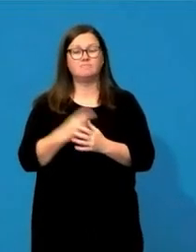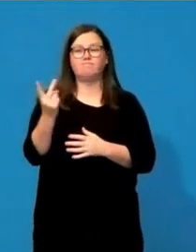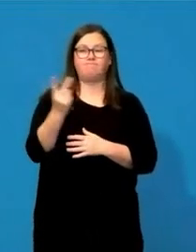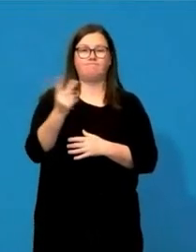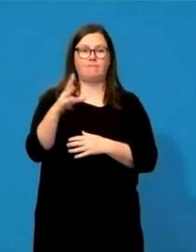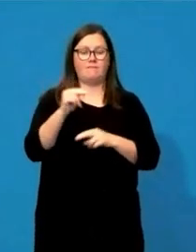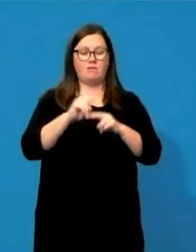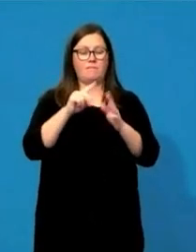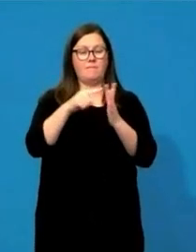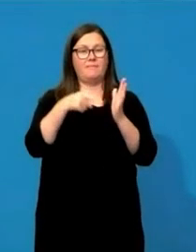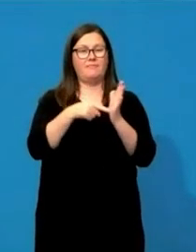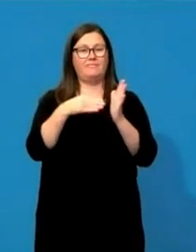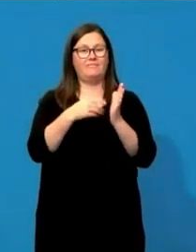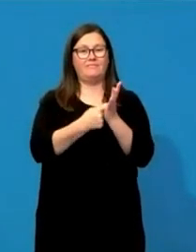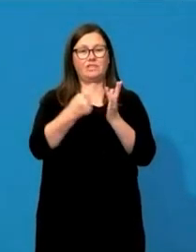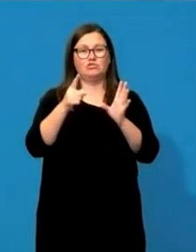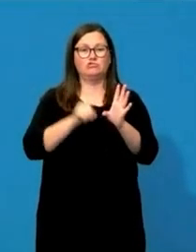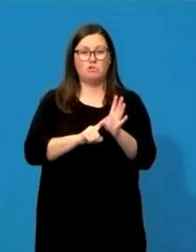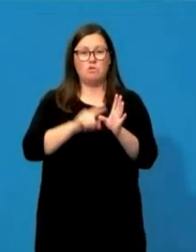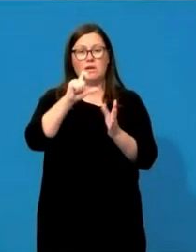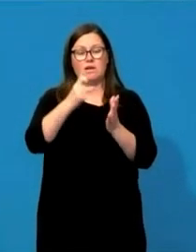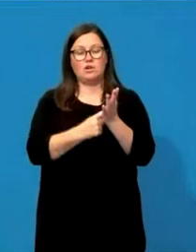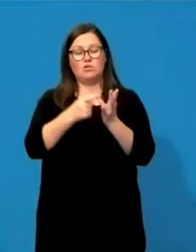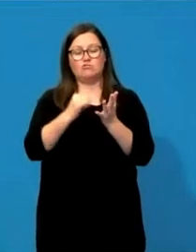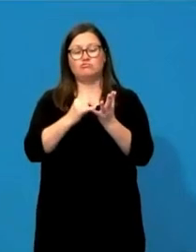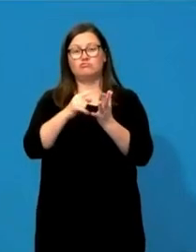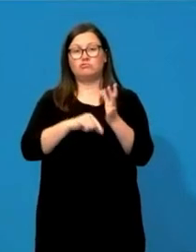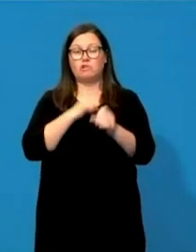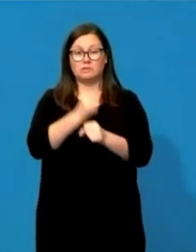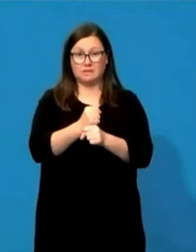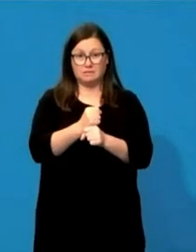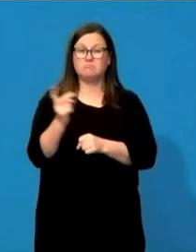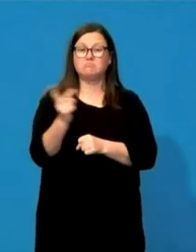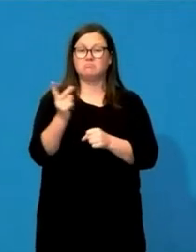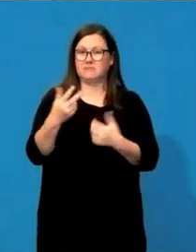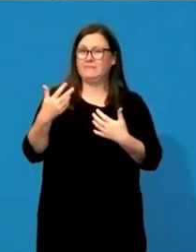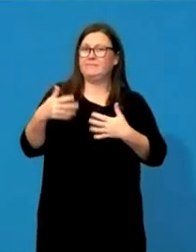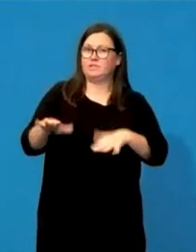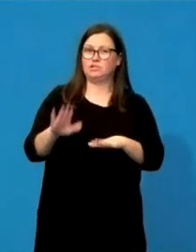And they have both been administered the oath prior.